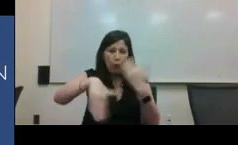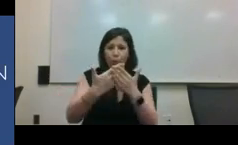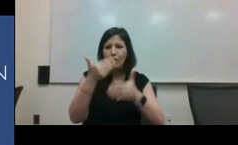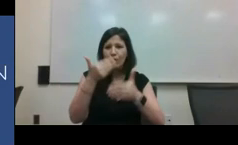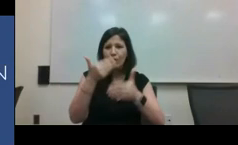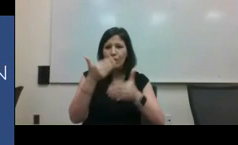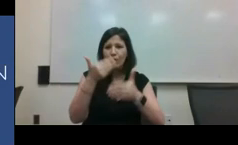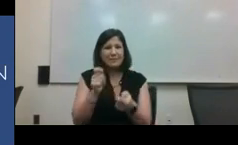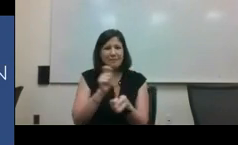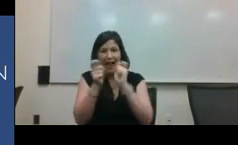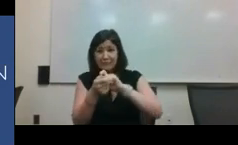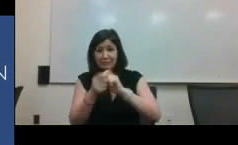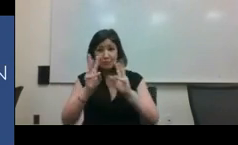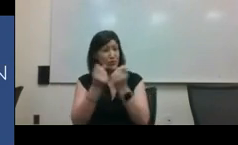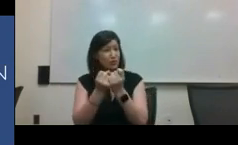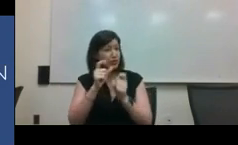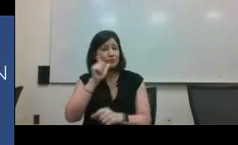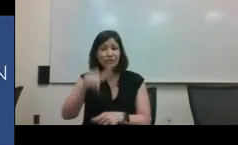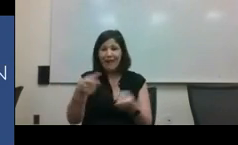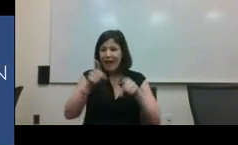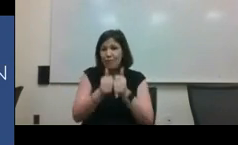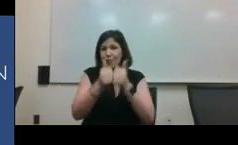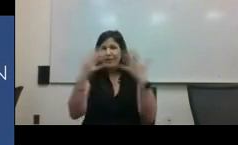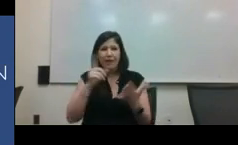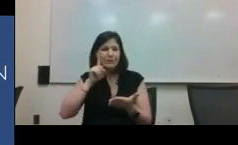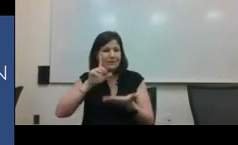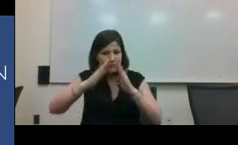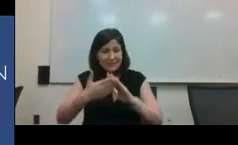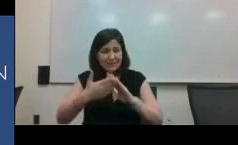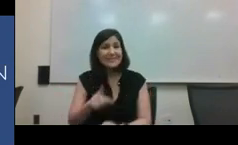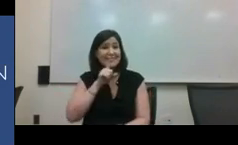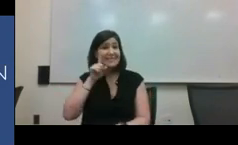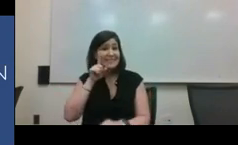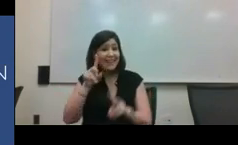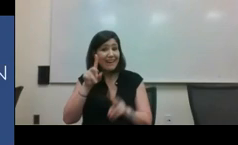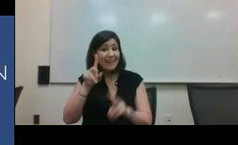and adaptation workshop should not happen without the deaf community. You should have deaf assessors there